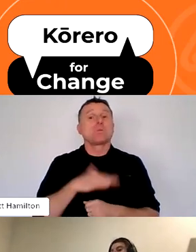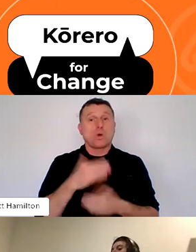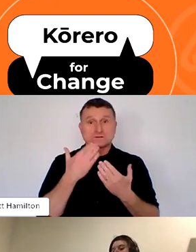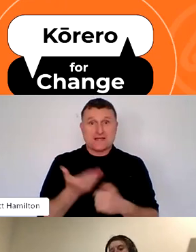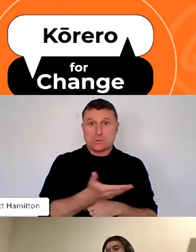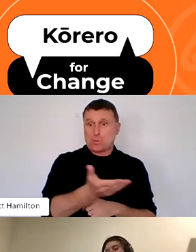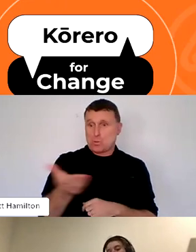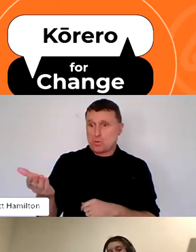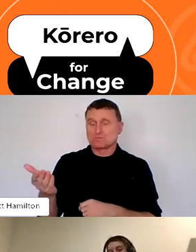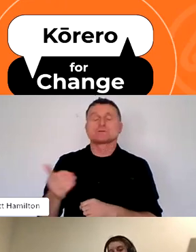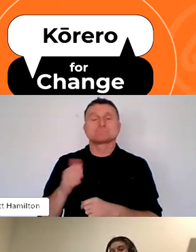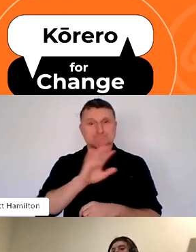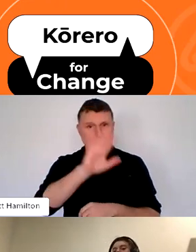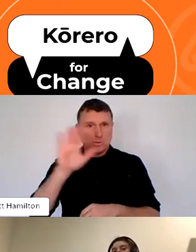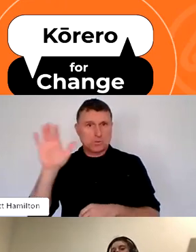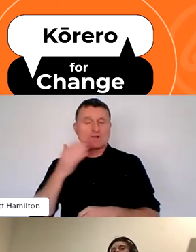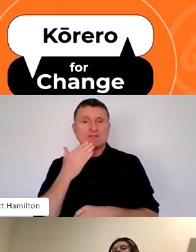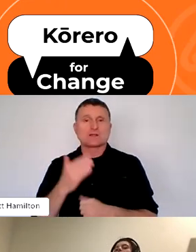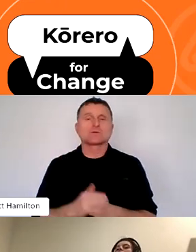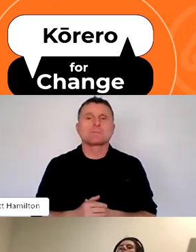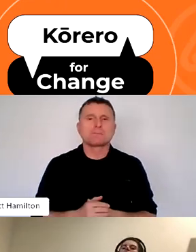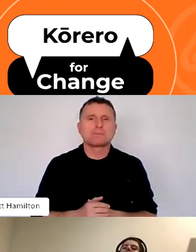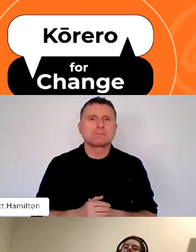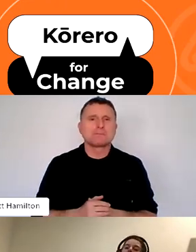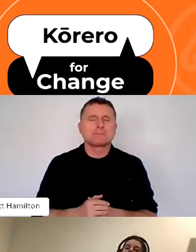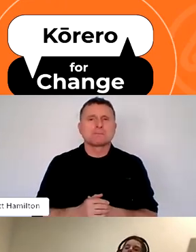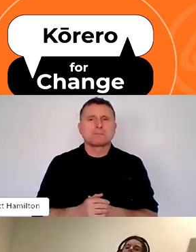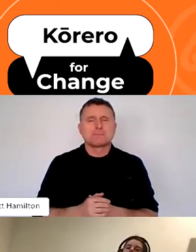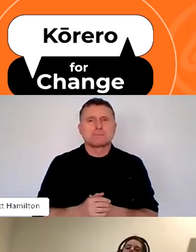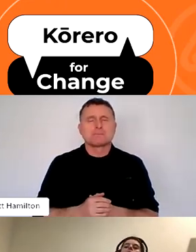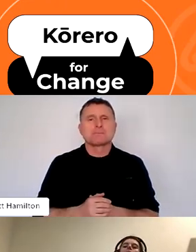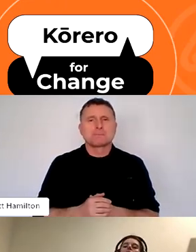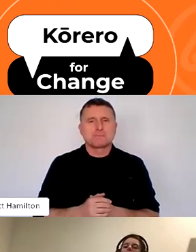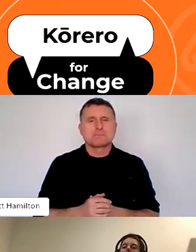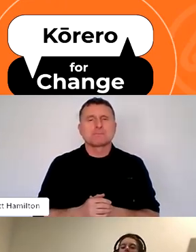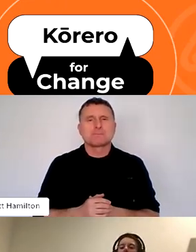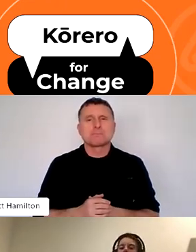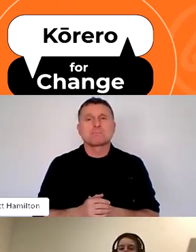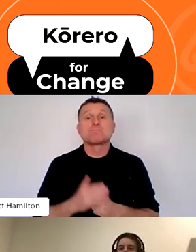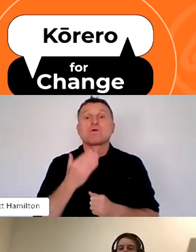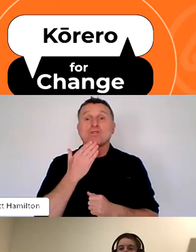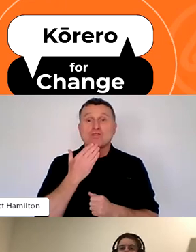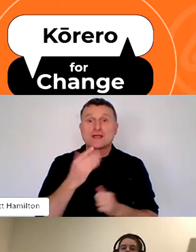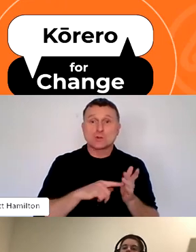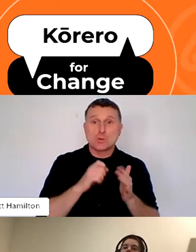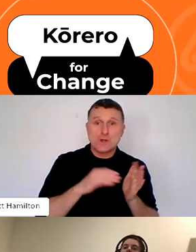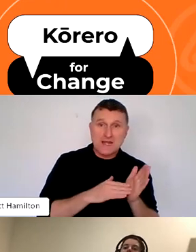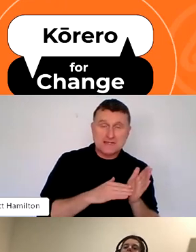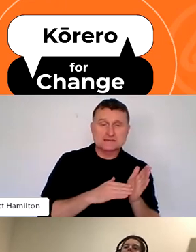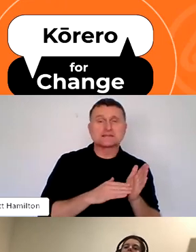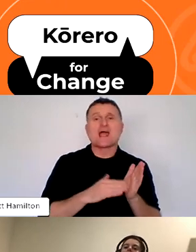Kia ora. Thank you Liz, and thank you Ann and Maqymseahe. That was